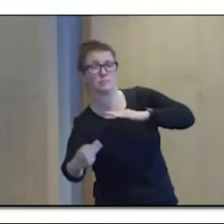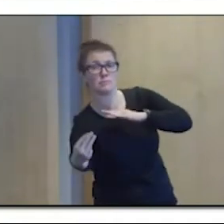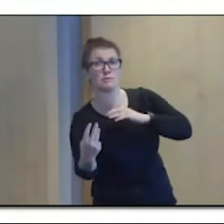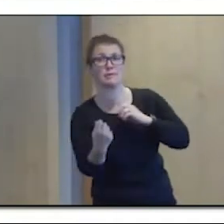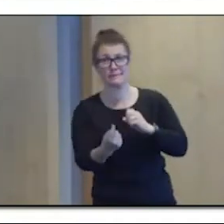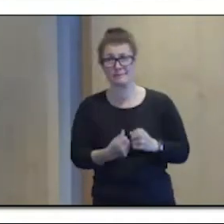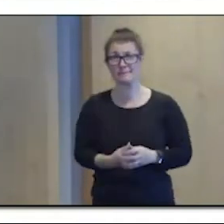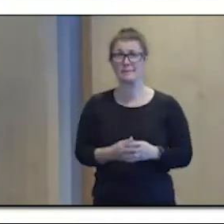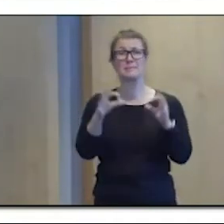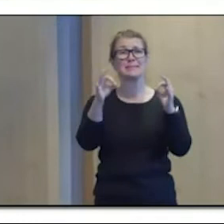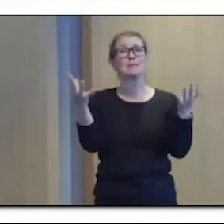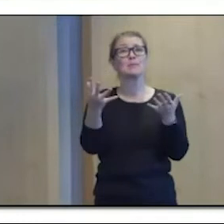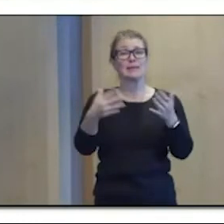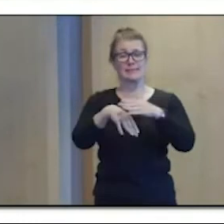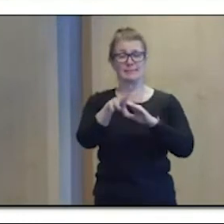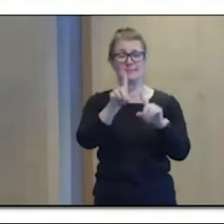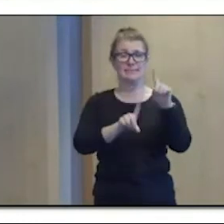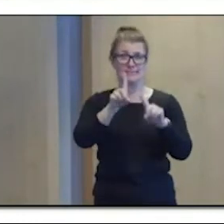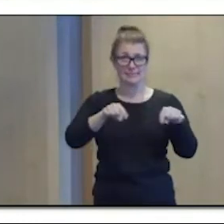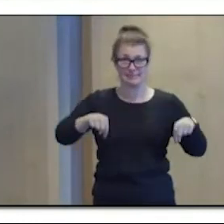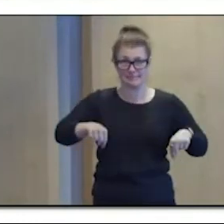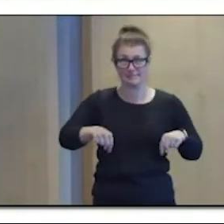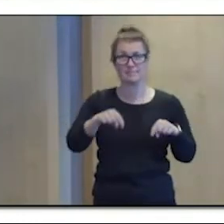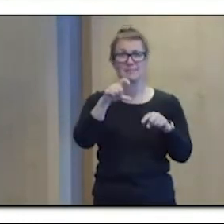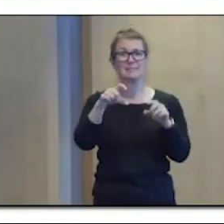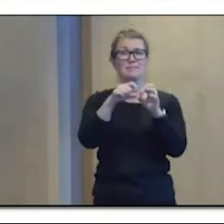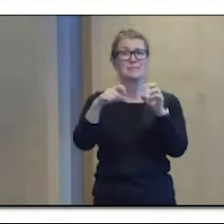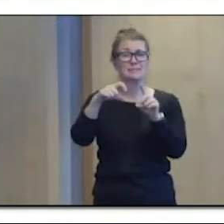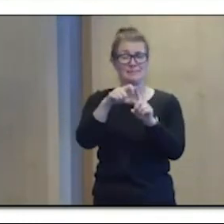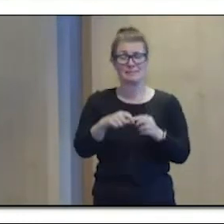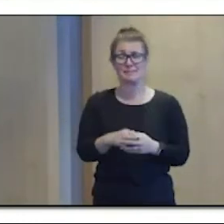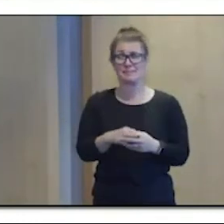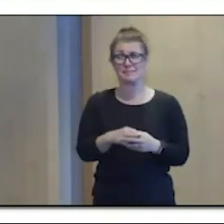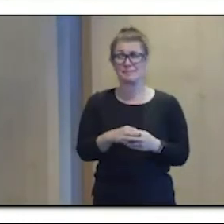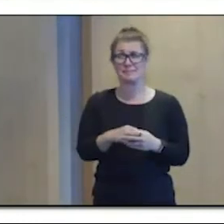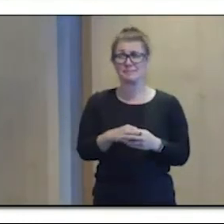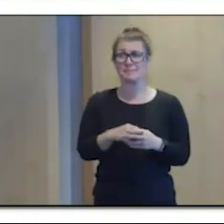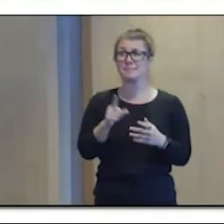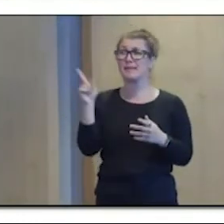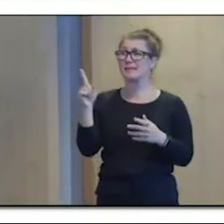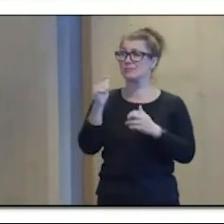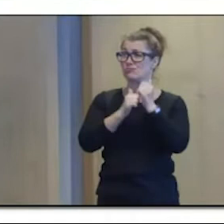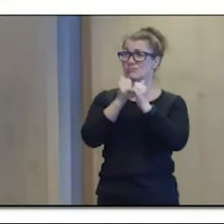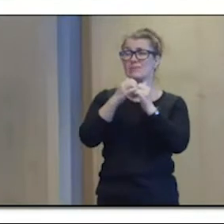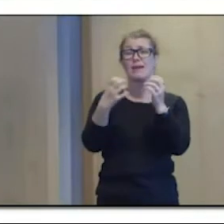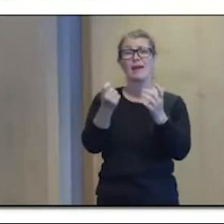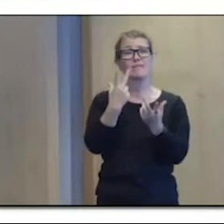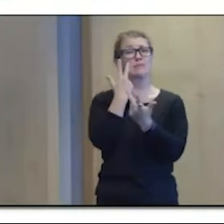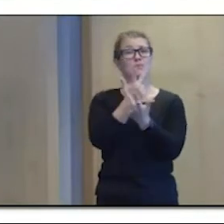CBD, but our infrastructure is exposed, and so this shows a transmission tower